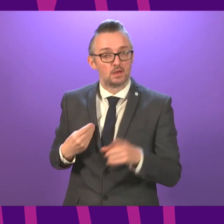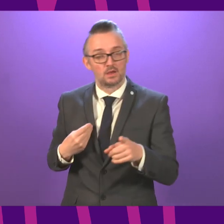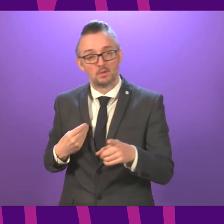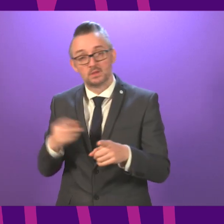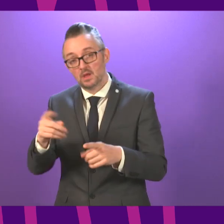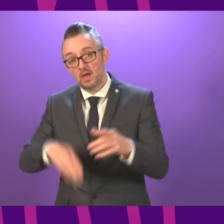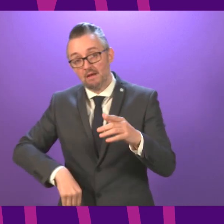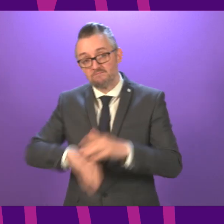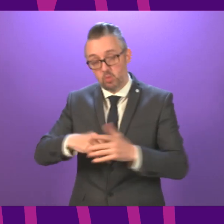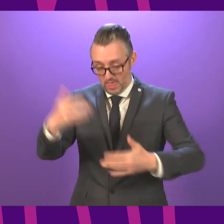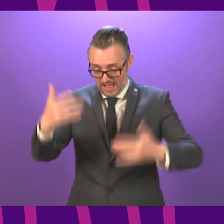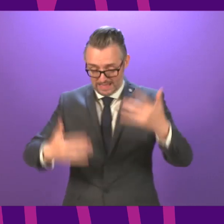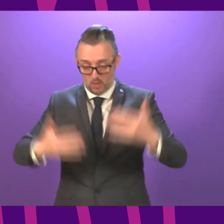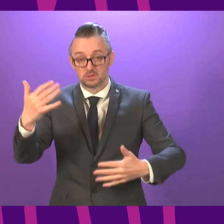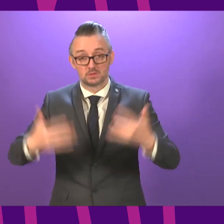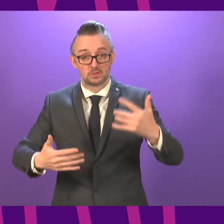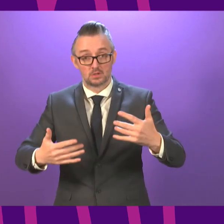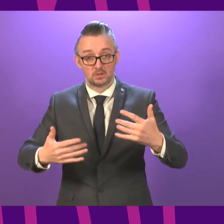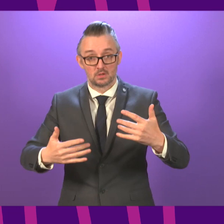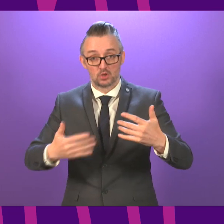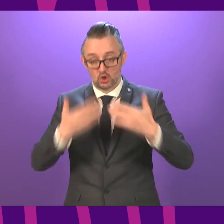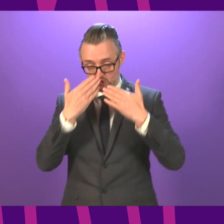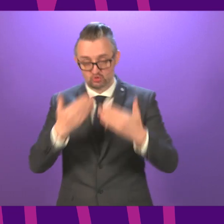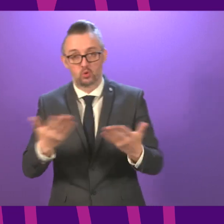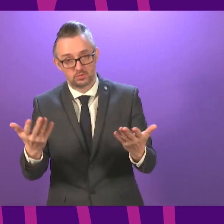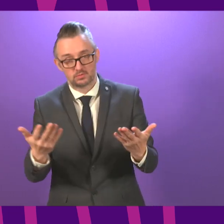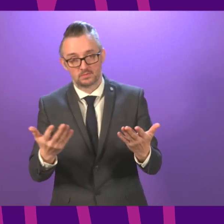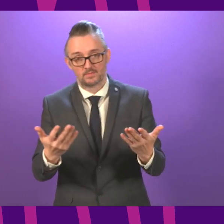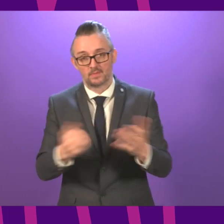will illustrate, for example, that the promises that were made to the Scottish